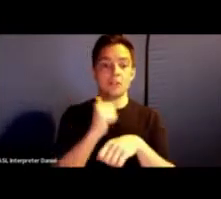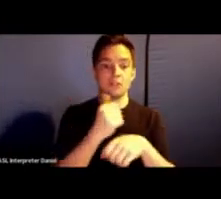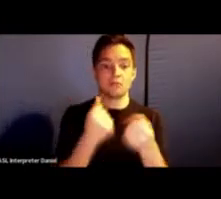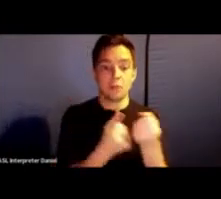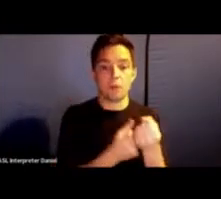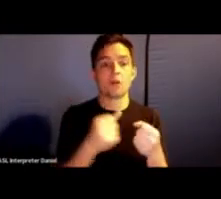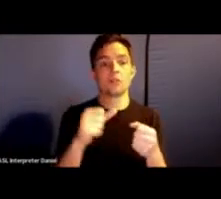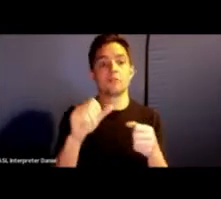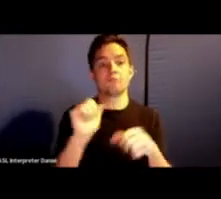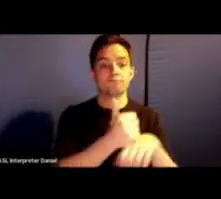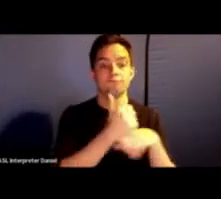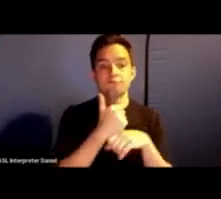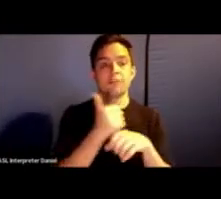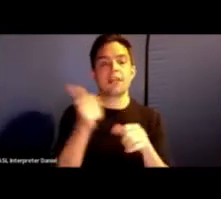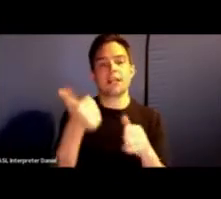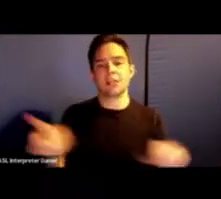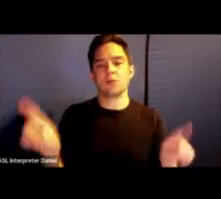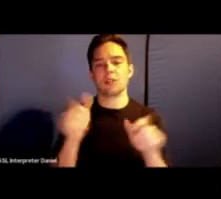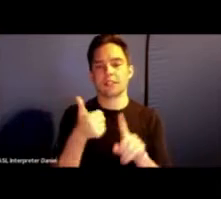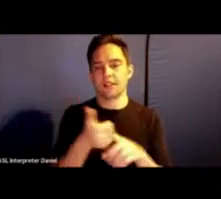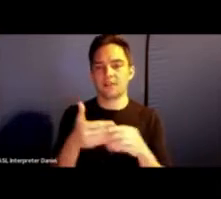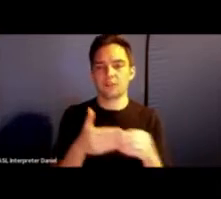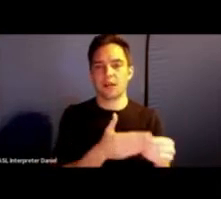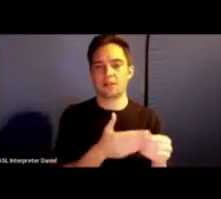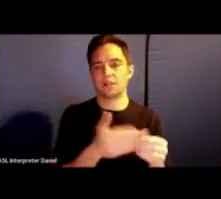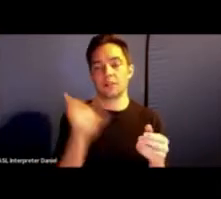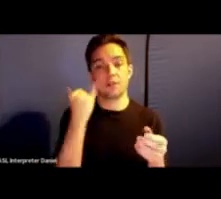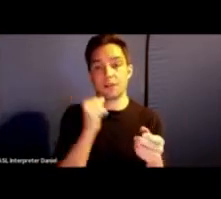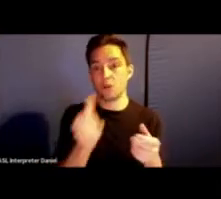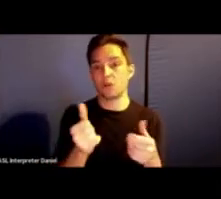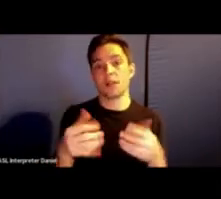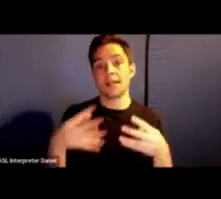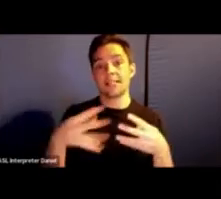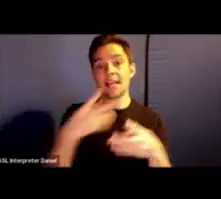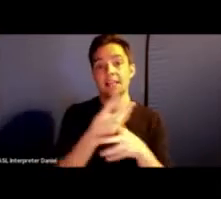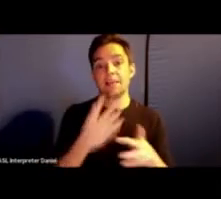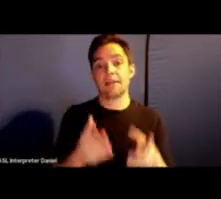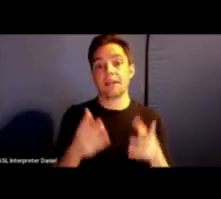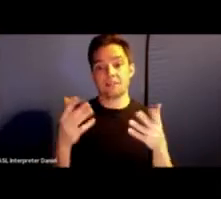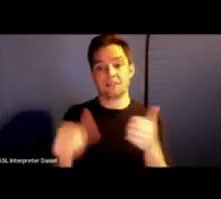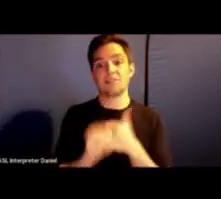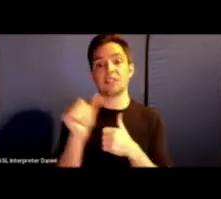self direct, because if they don't, the risk and likelihood of gatekeeping is very real. I